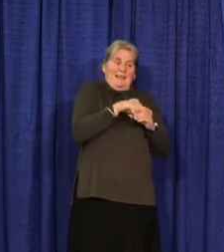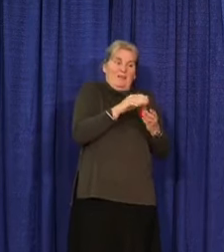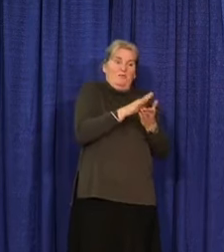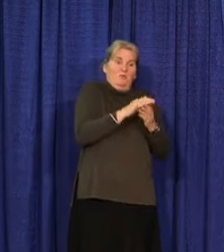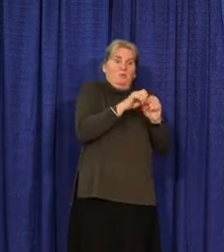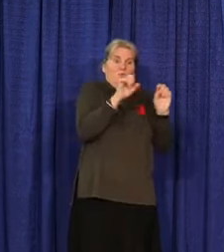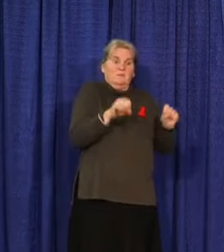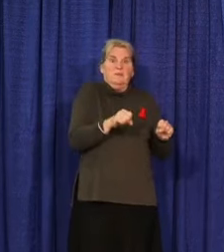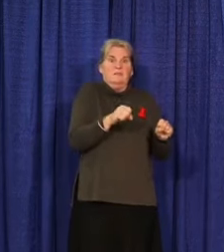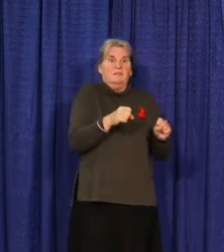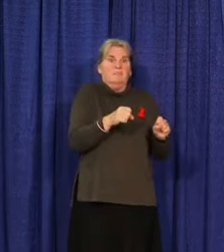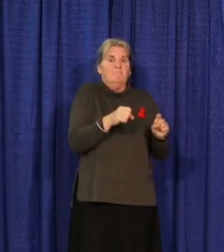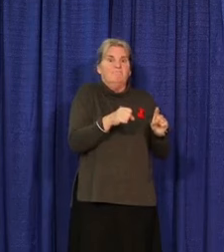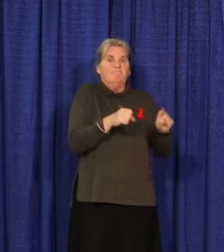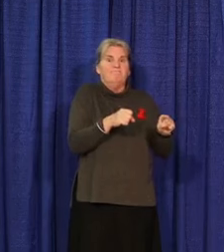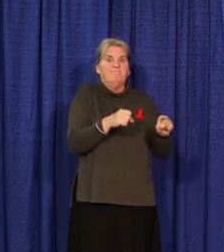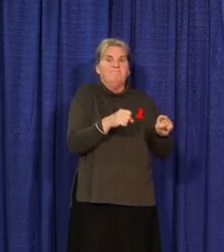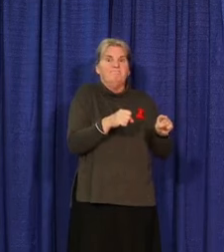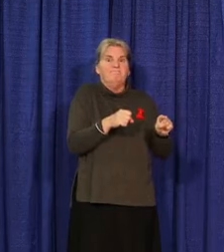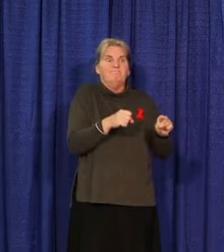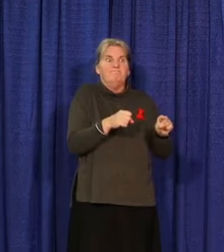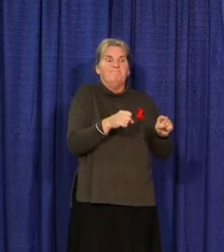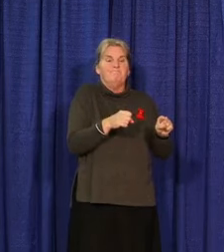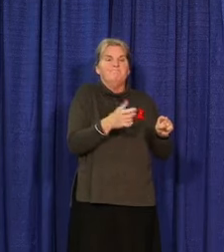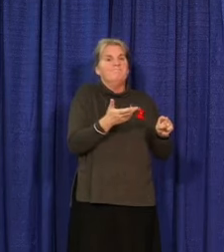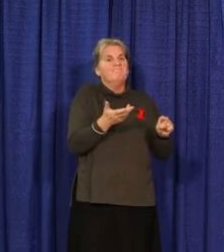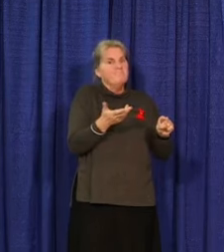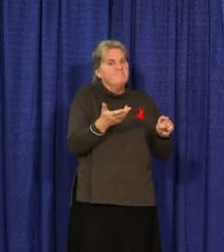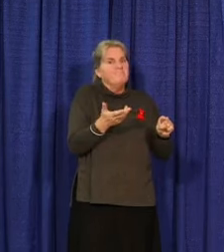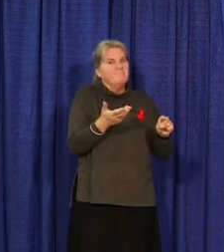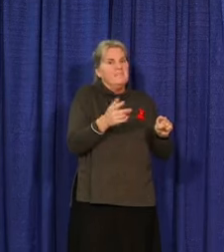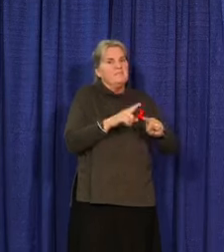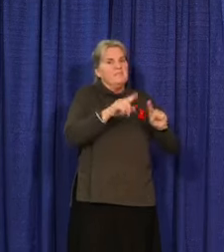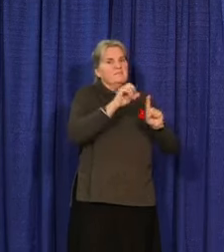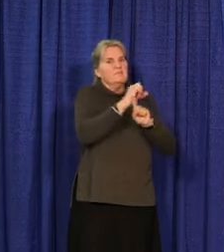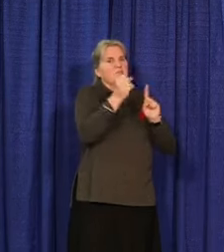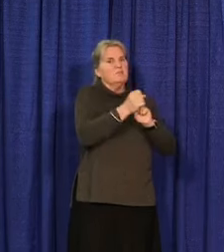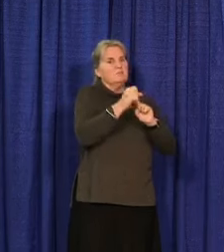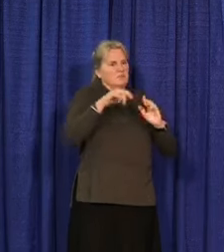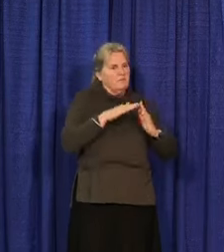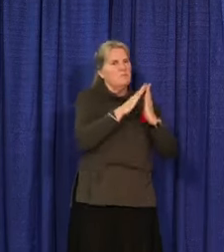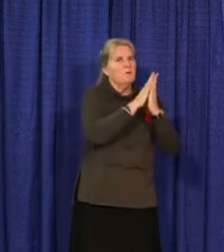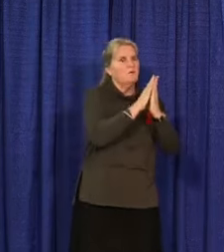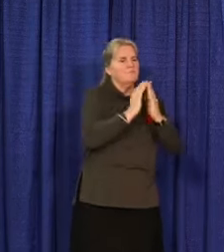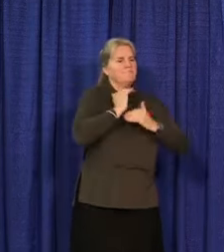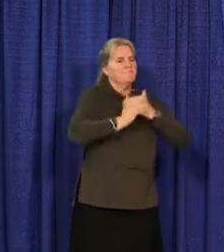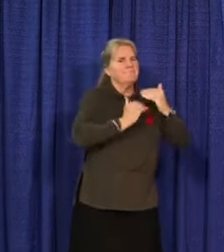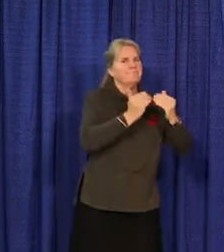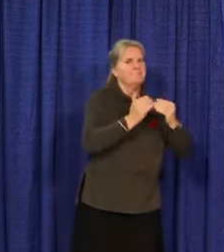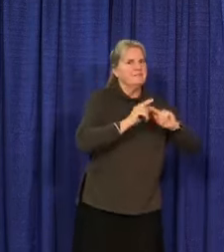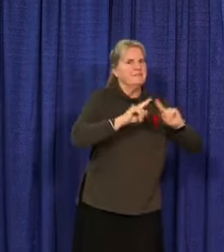to be in the school system for some reason, then that would obviously be a different case also.